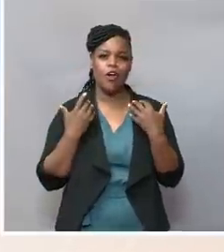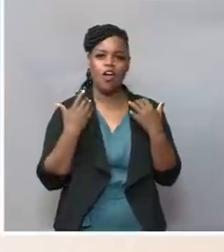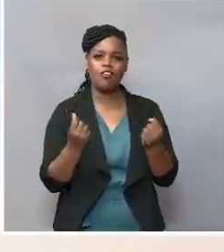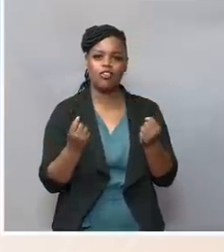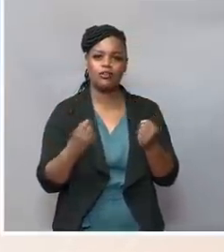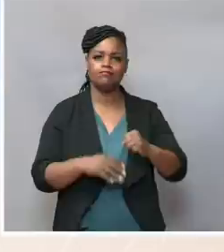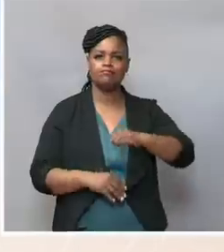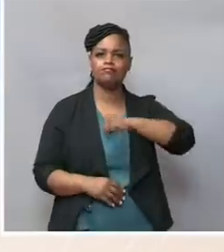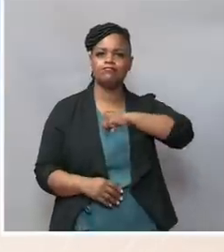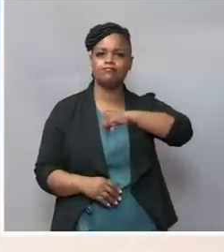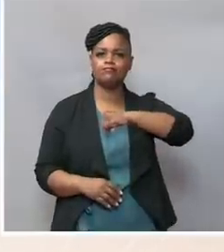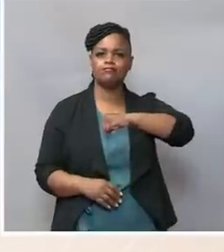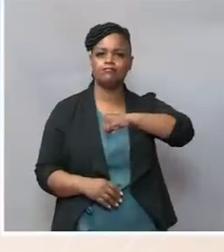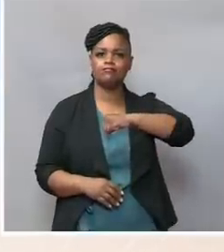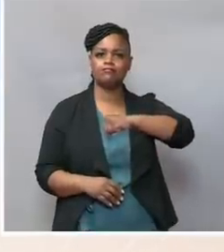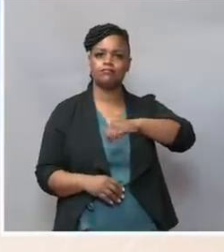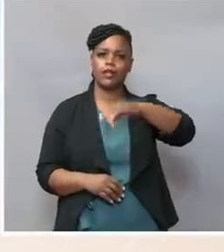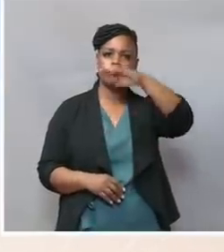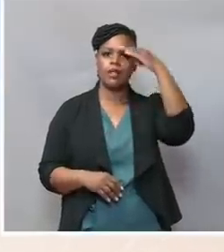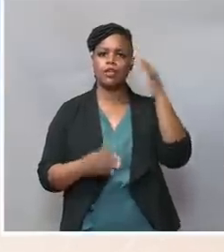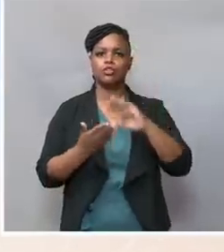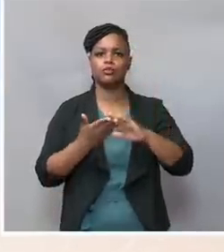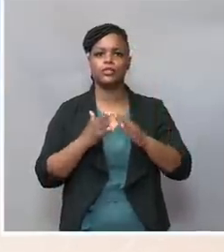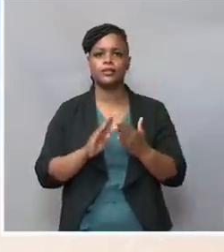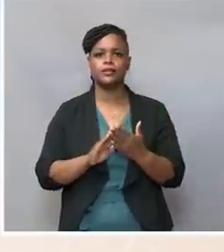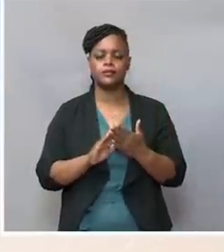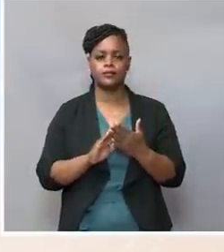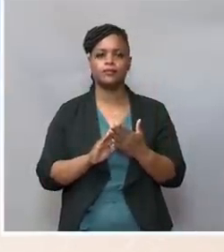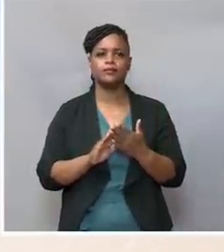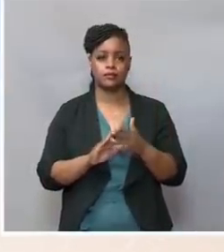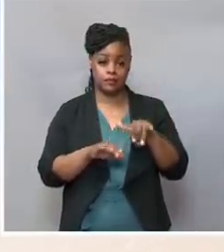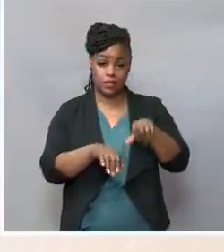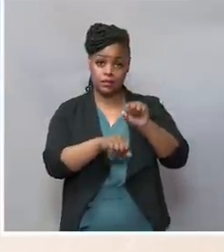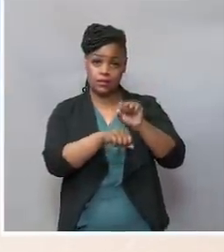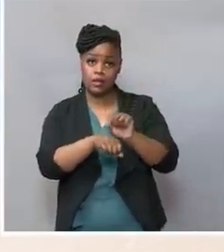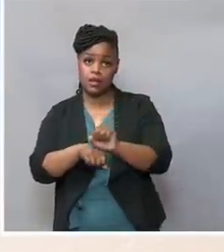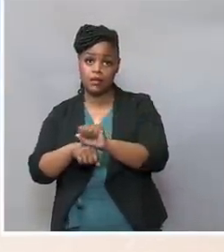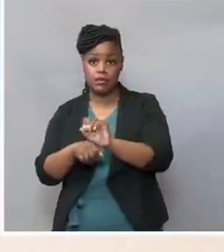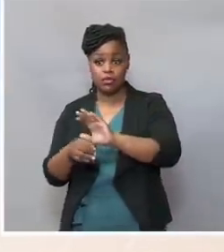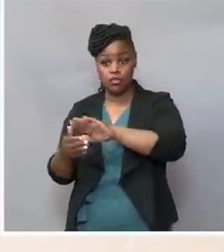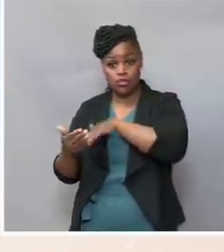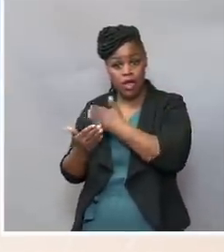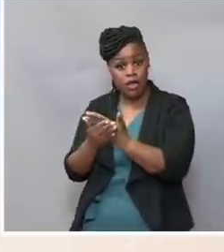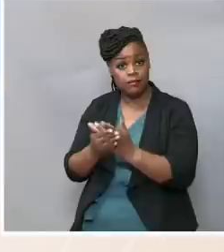From the moment enslaved Africans arrived in North America, many resisted slavery